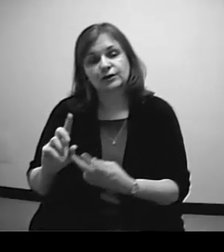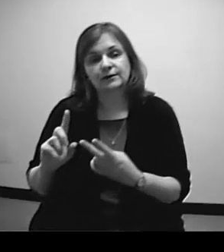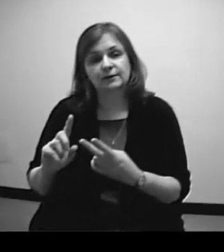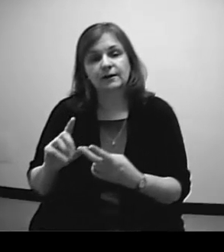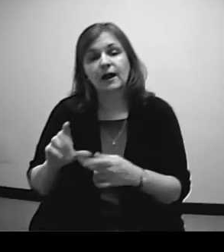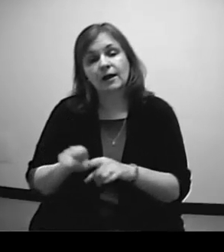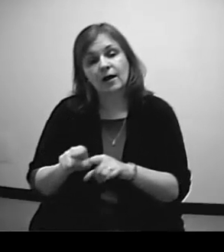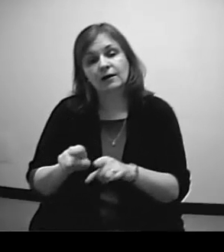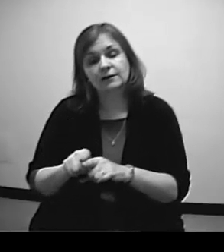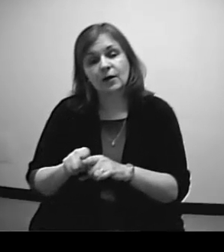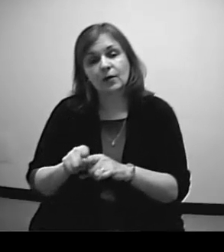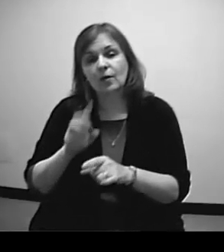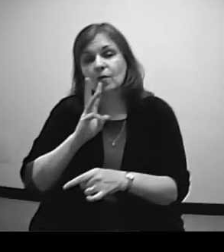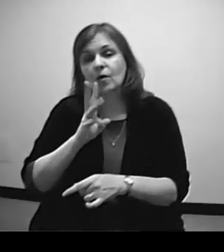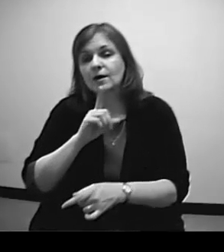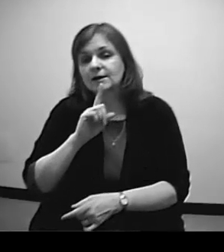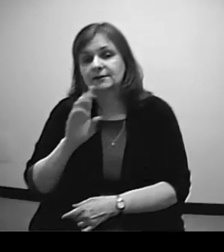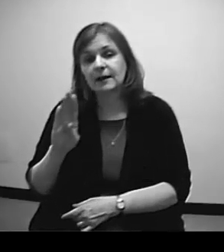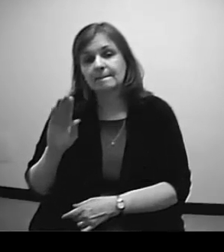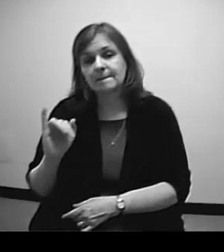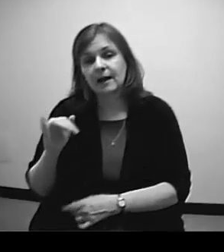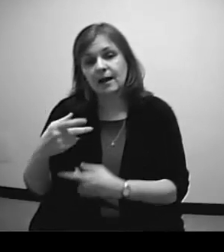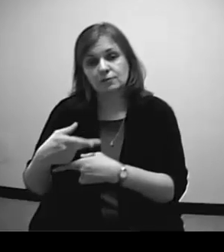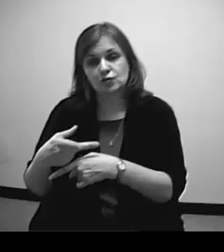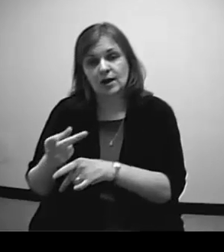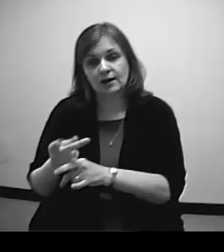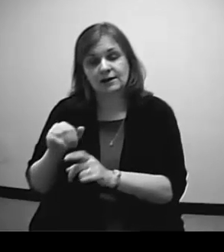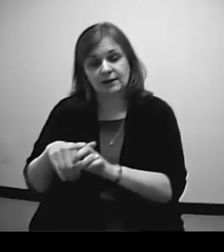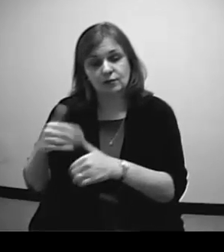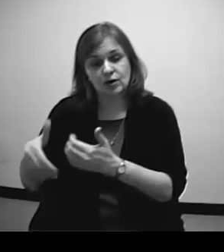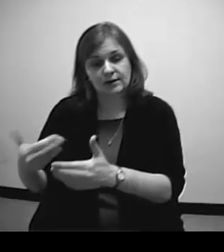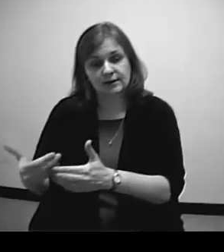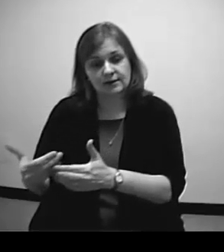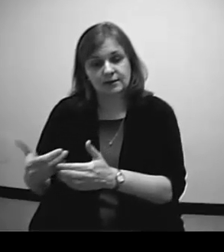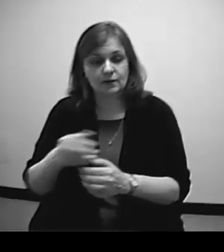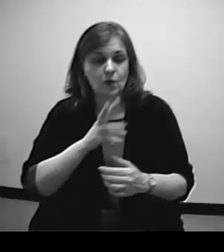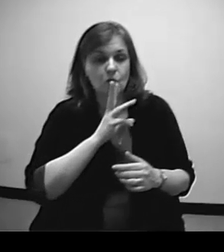oxygen gas produced - we canalso look at water as being a byproduct of this process